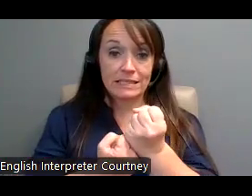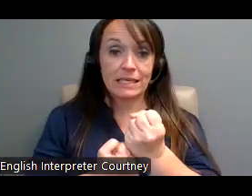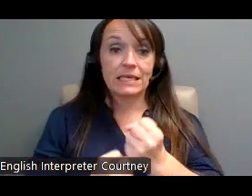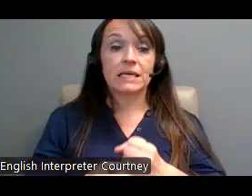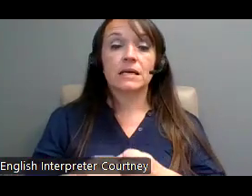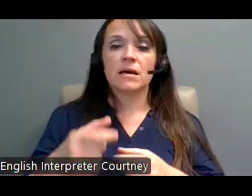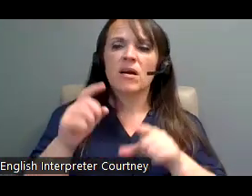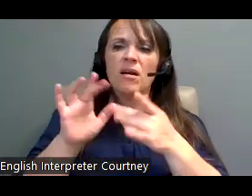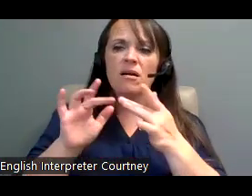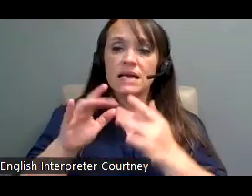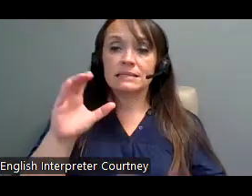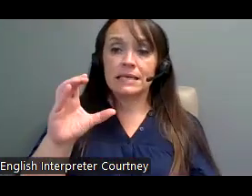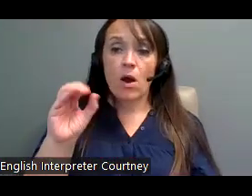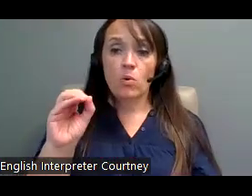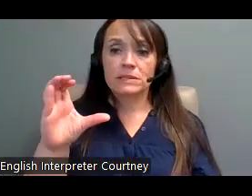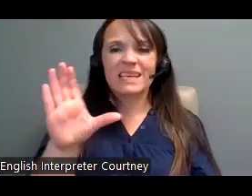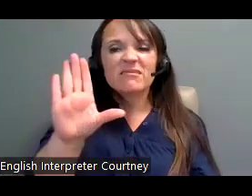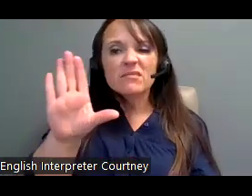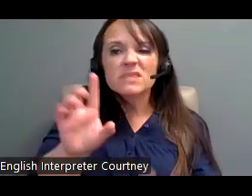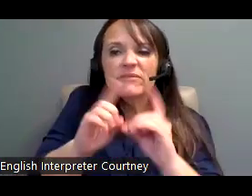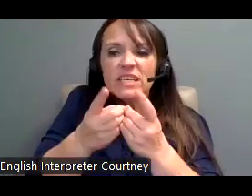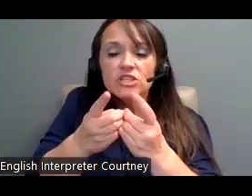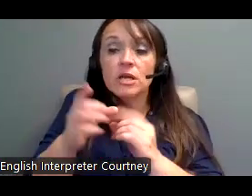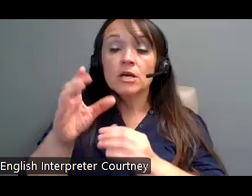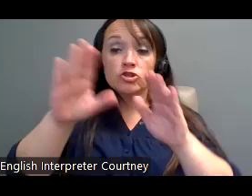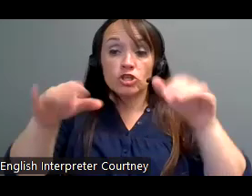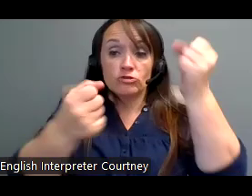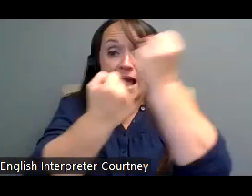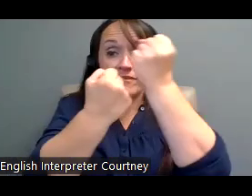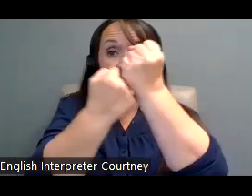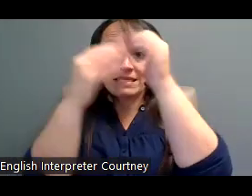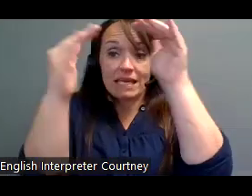of care which is a division of Children's Advocacy, in the region where you live,